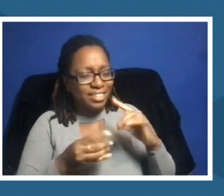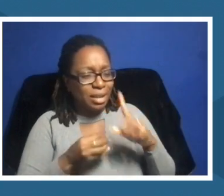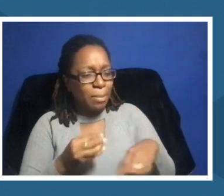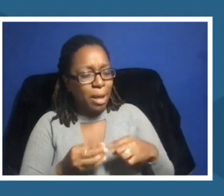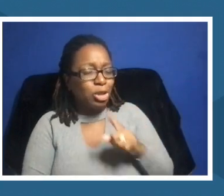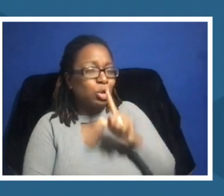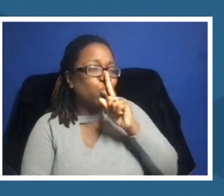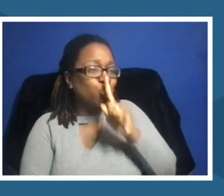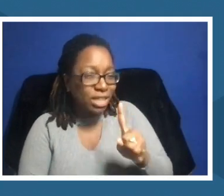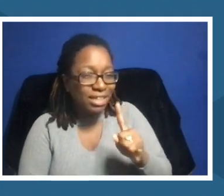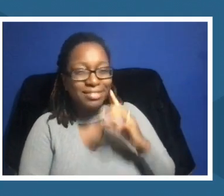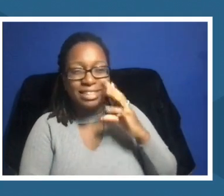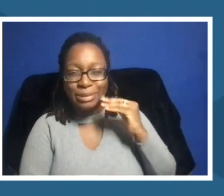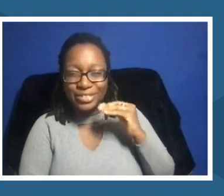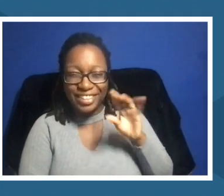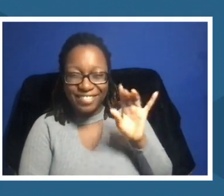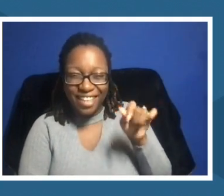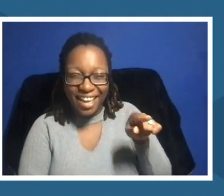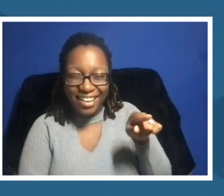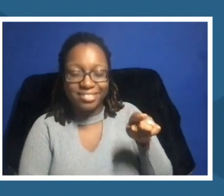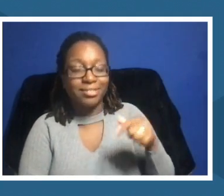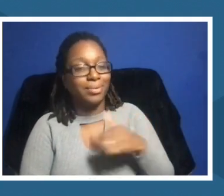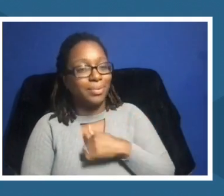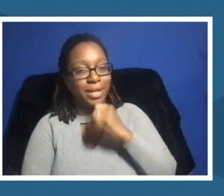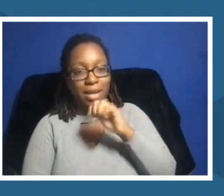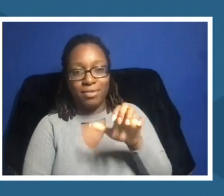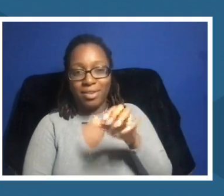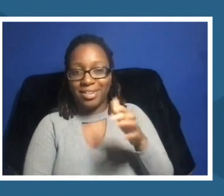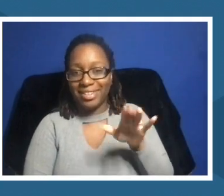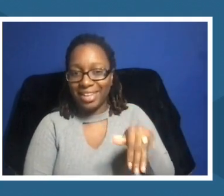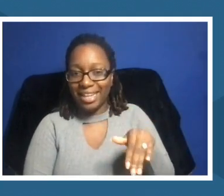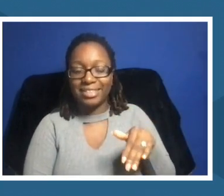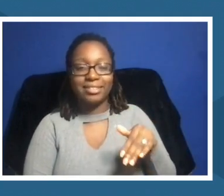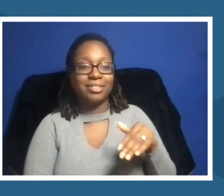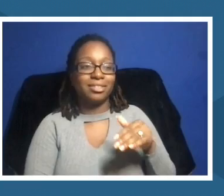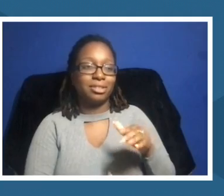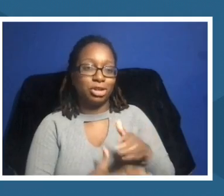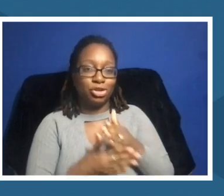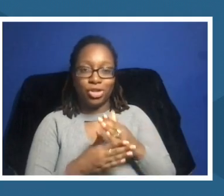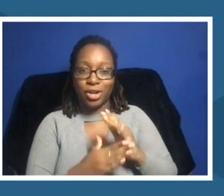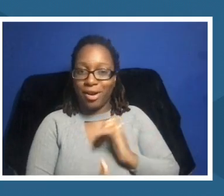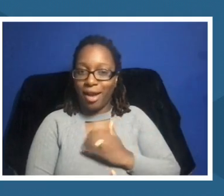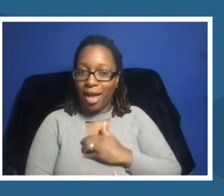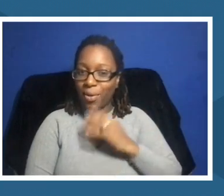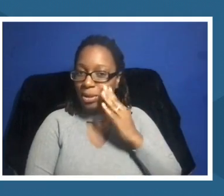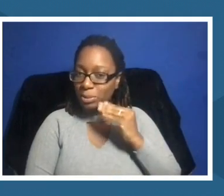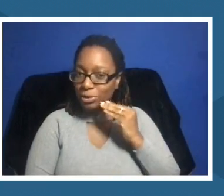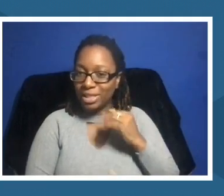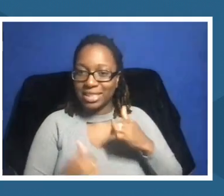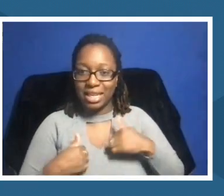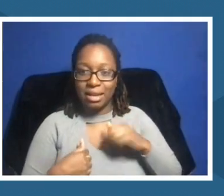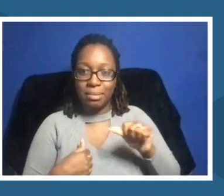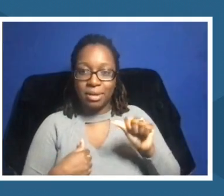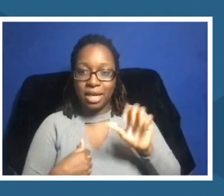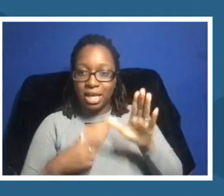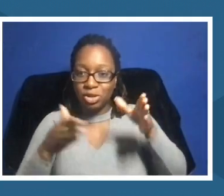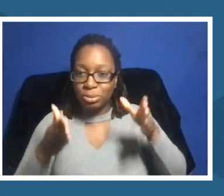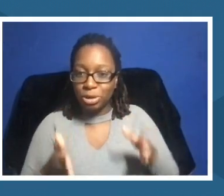one of the things that we haven't done yet is kind of share our own sort of experiences being an asian